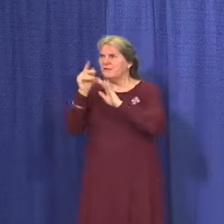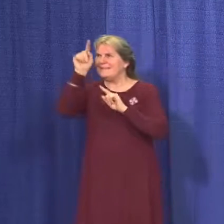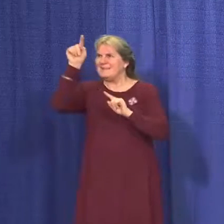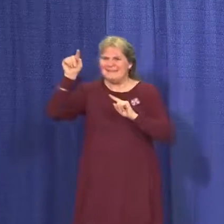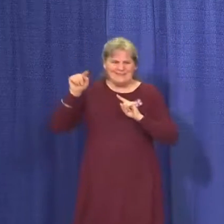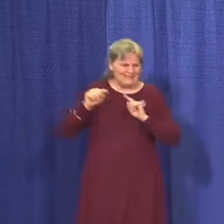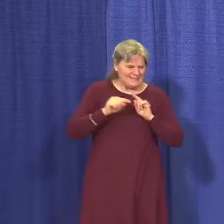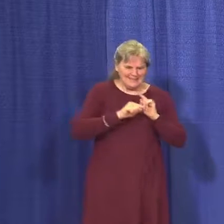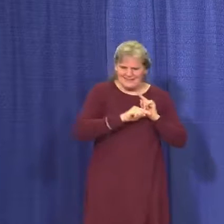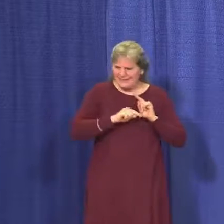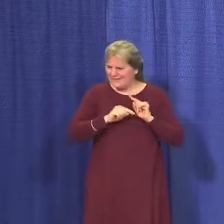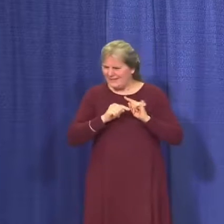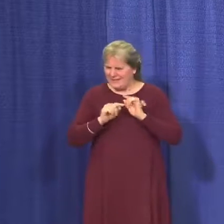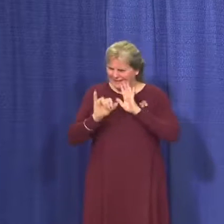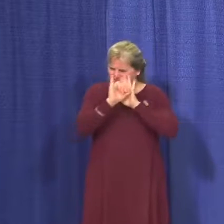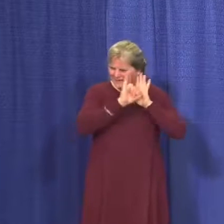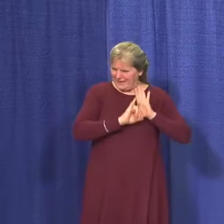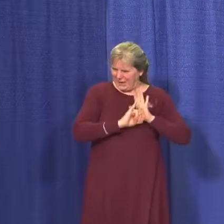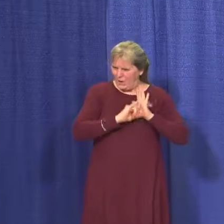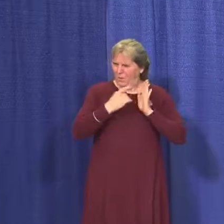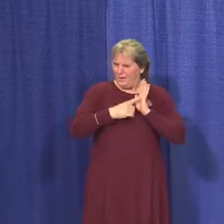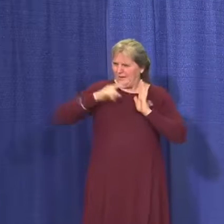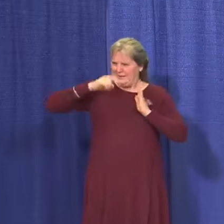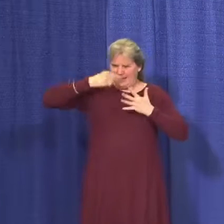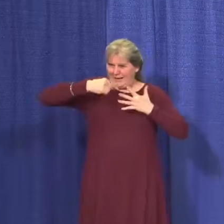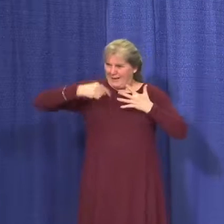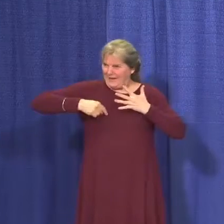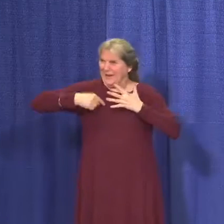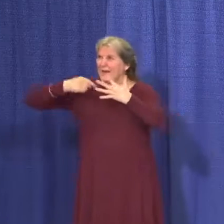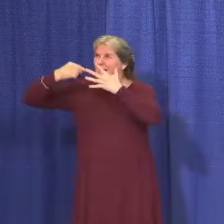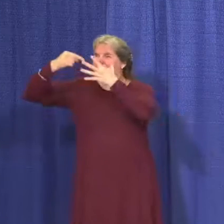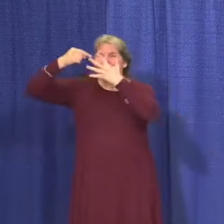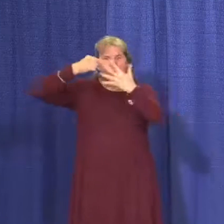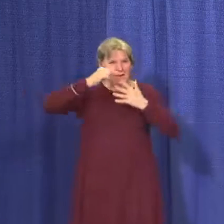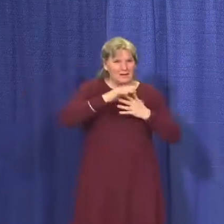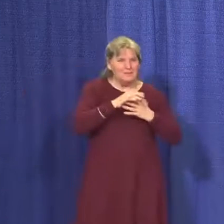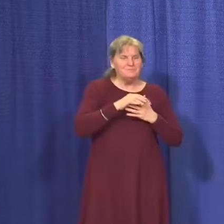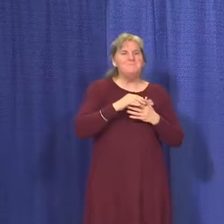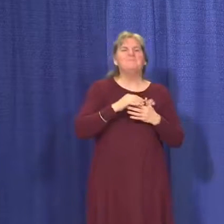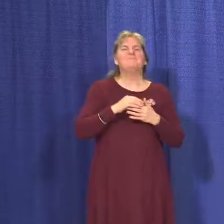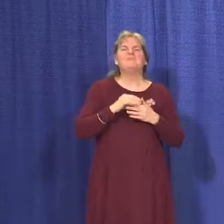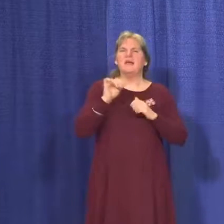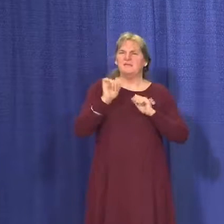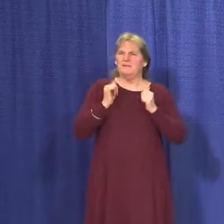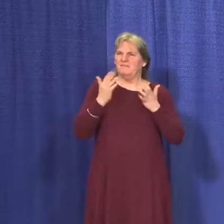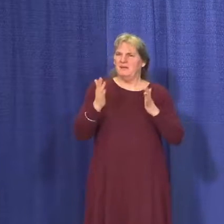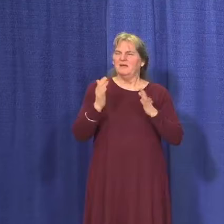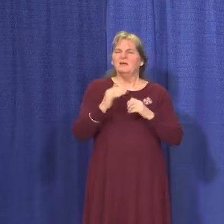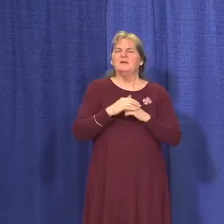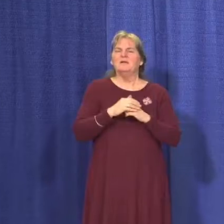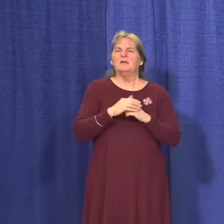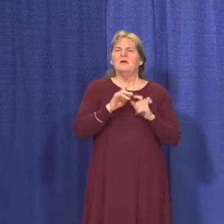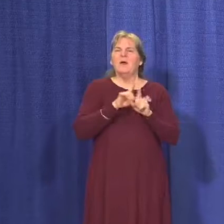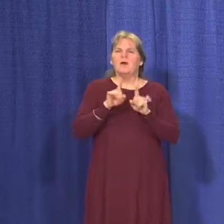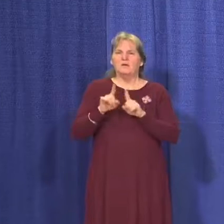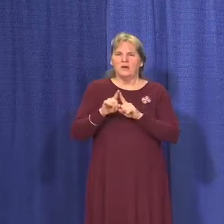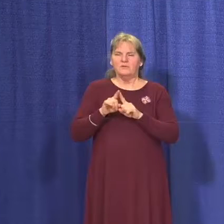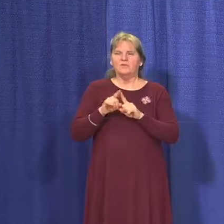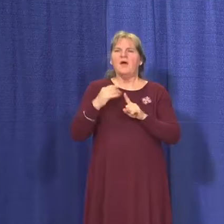discussion, really working towards identifying the community-based needs. We have also, as I just noted,